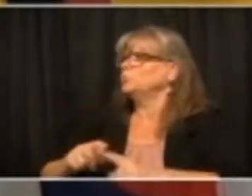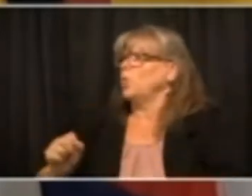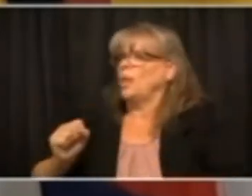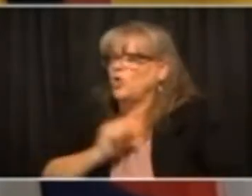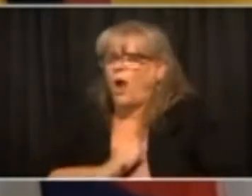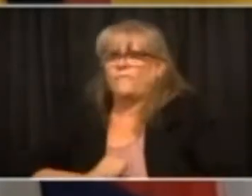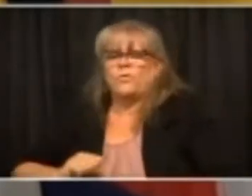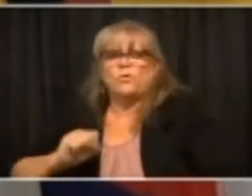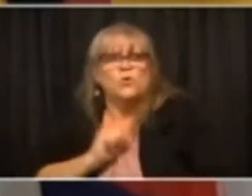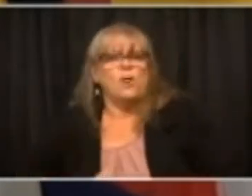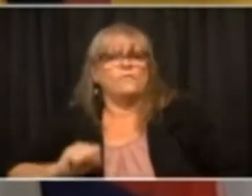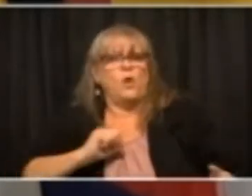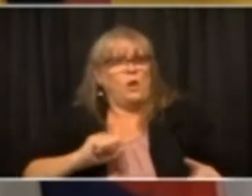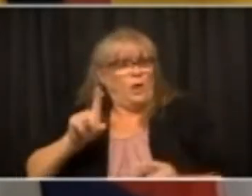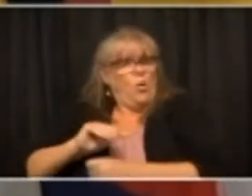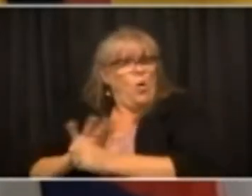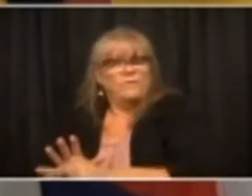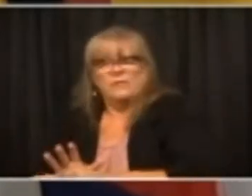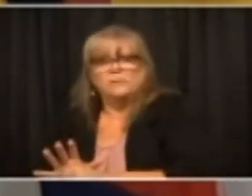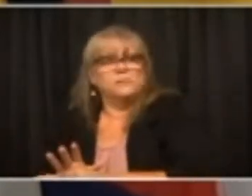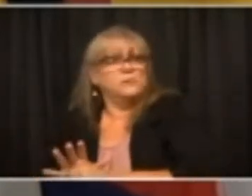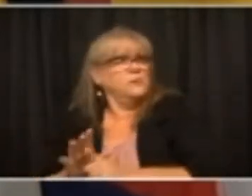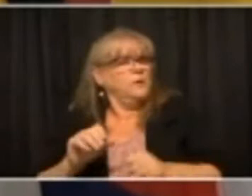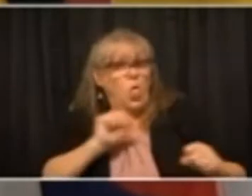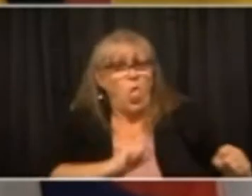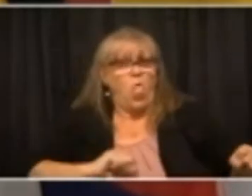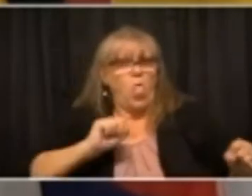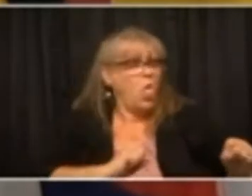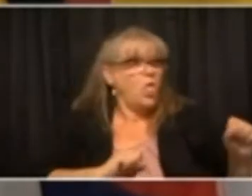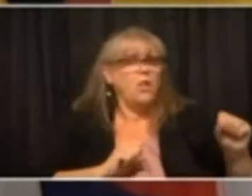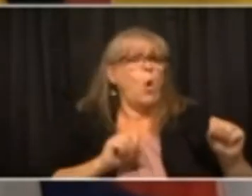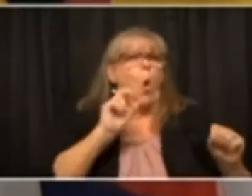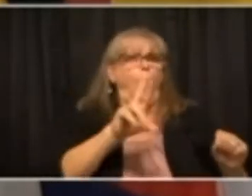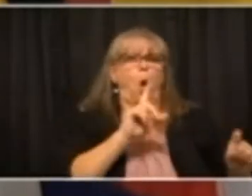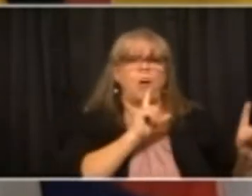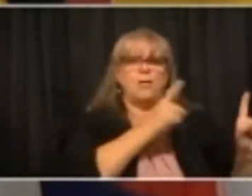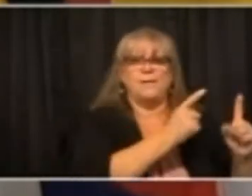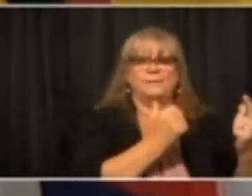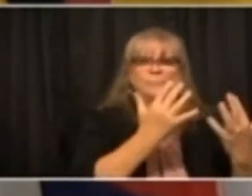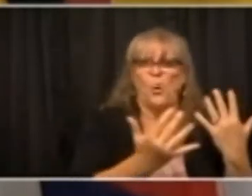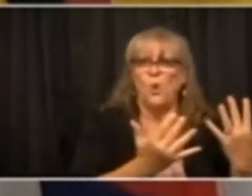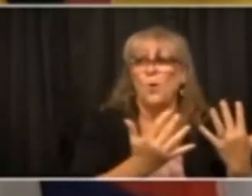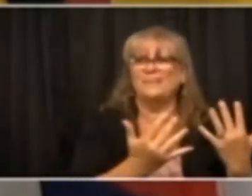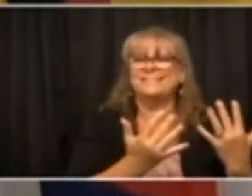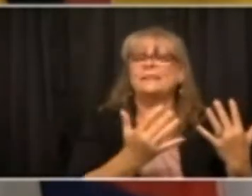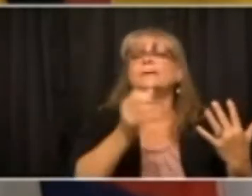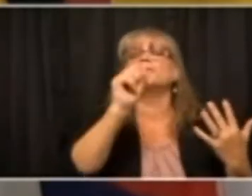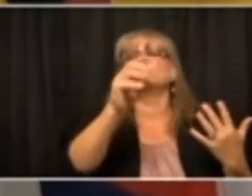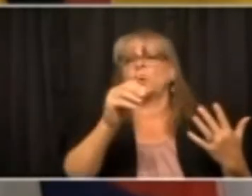hospitalizations uh lastly of course we're concerned about the impact of the wildfires to our economy